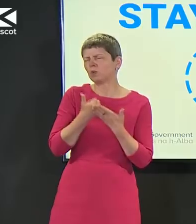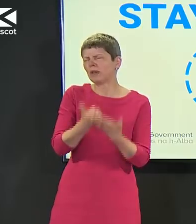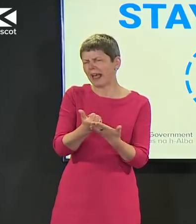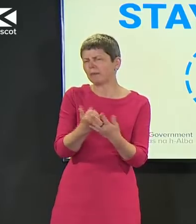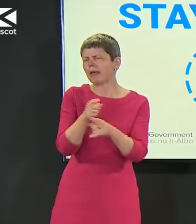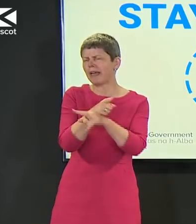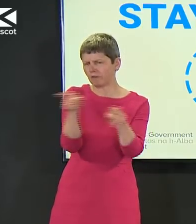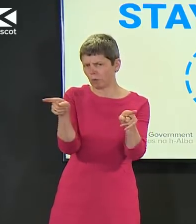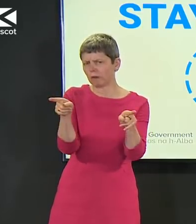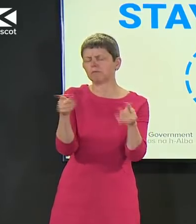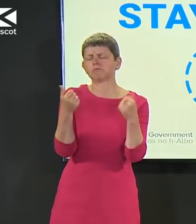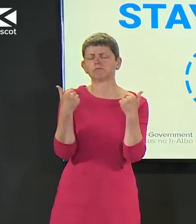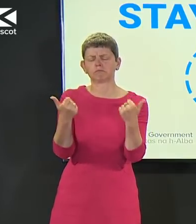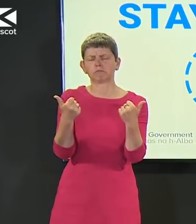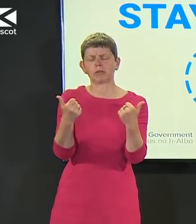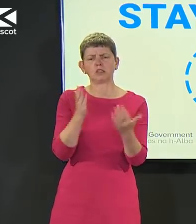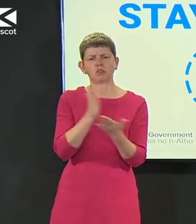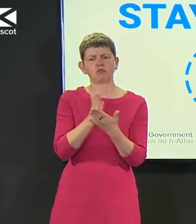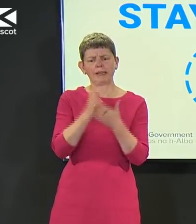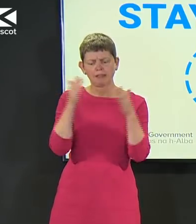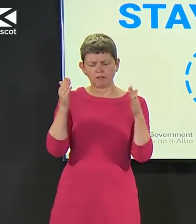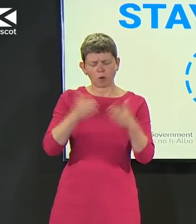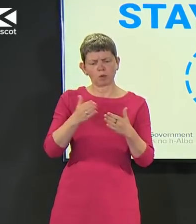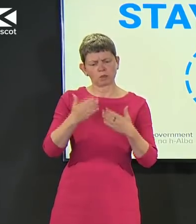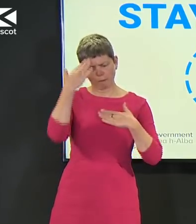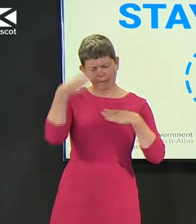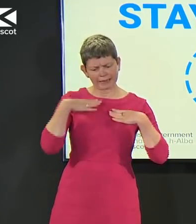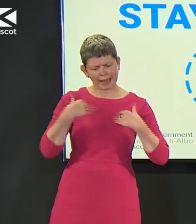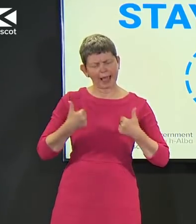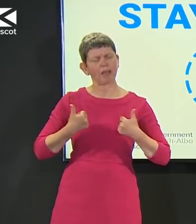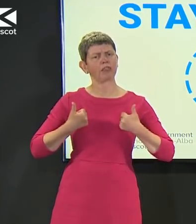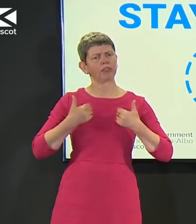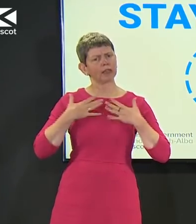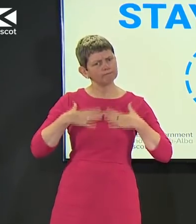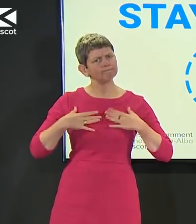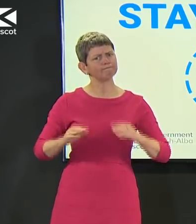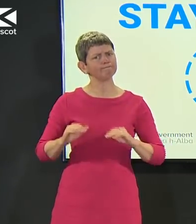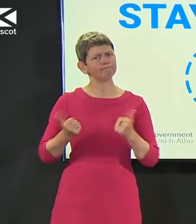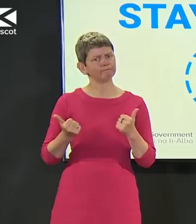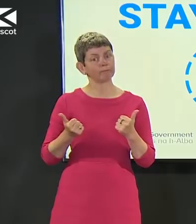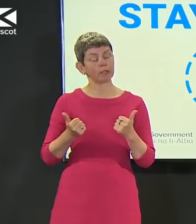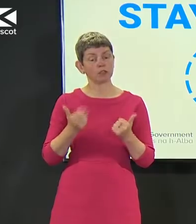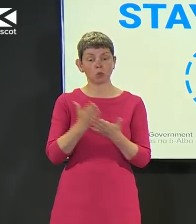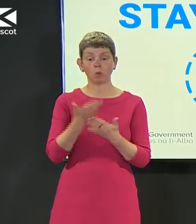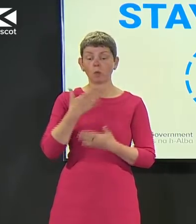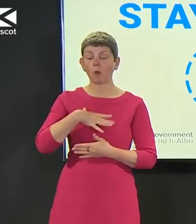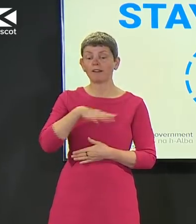and well-being so we focus really on trying as far as possible to give families more opportunity